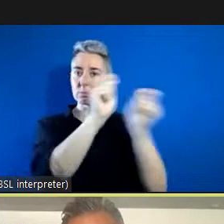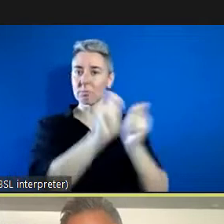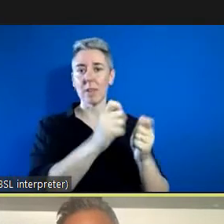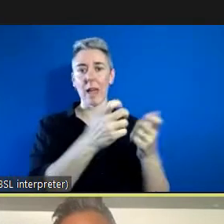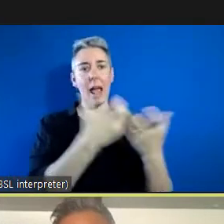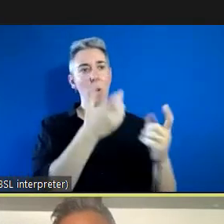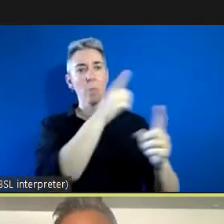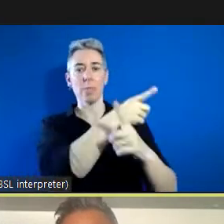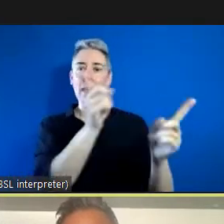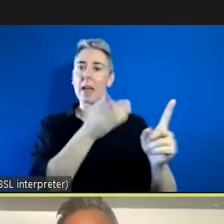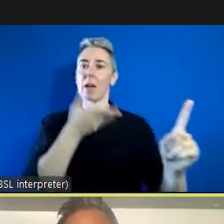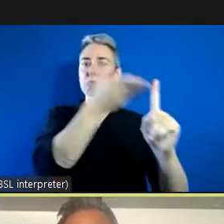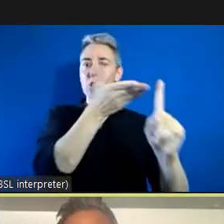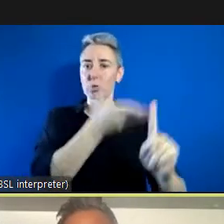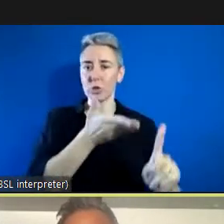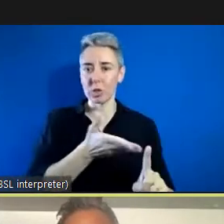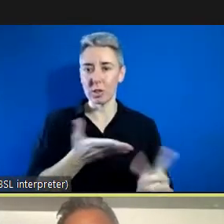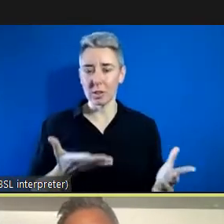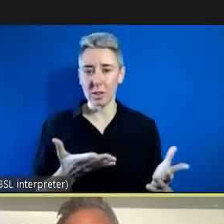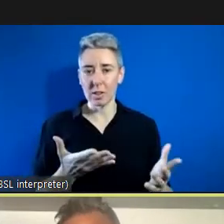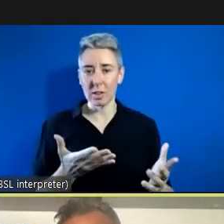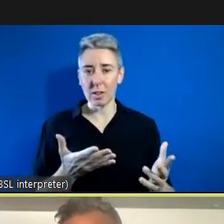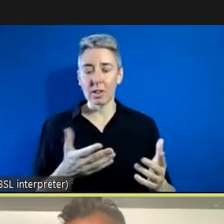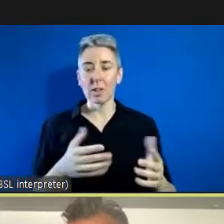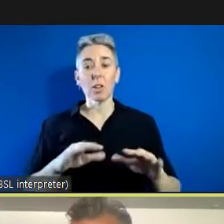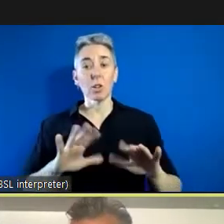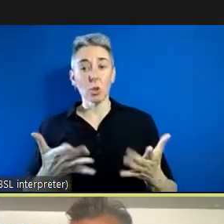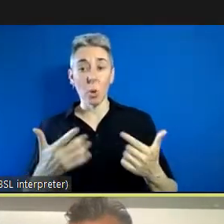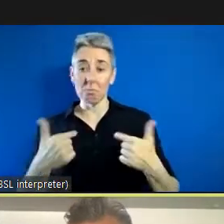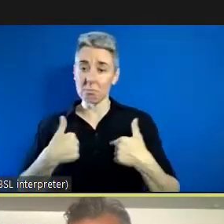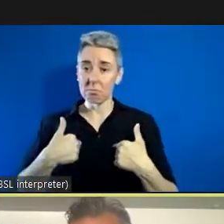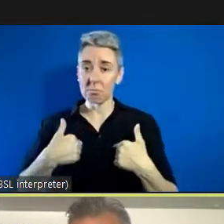barriers I'm feeling I'm facing on that day. But as a leader, I have to anticipate